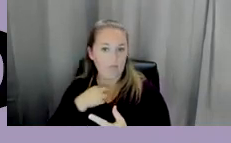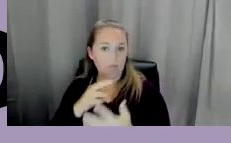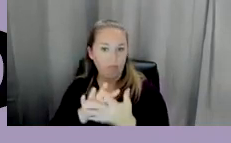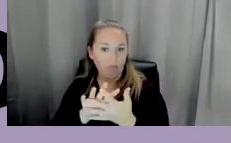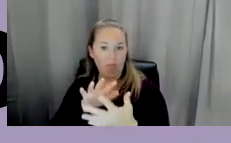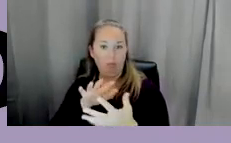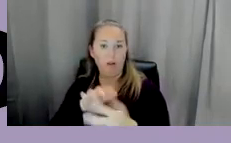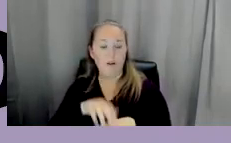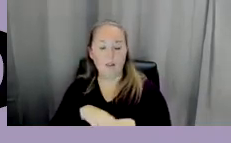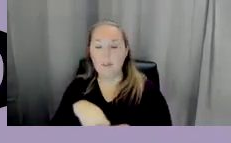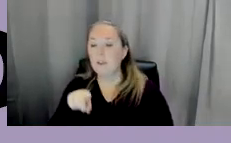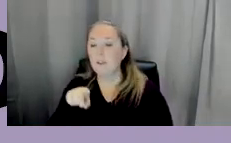PARADISE SEE CAROL IN THE Q&A HAS ASKED A QUESTION ABOUT